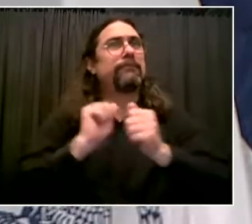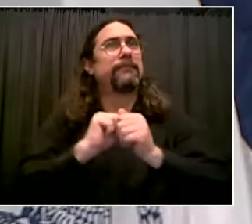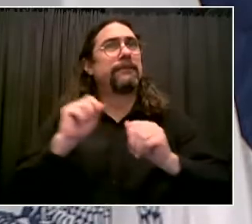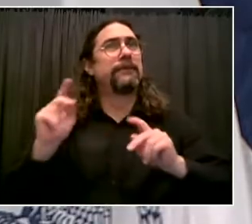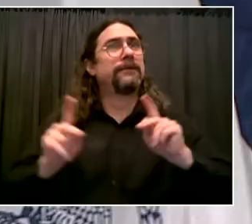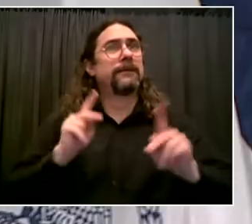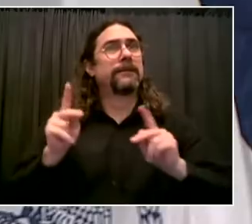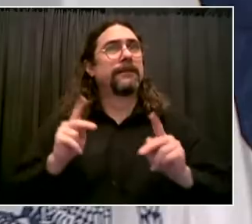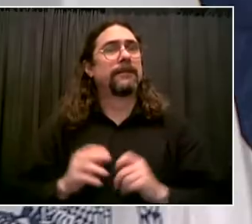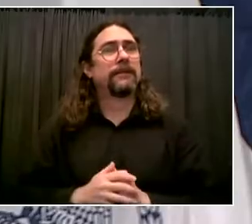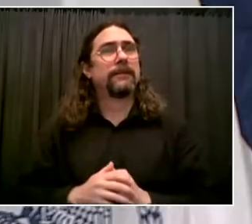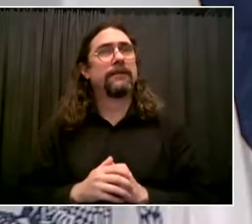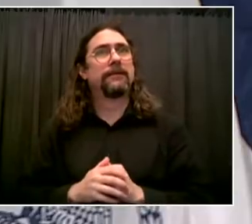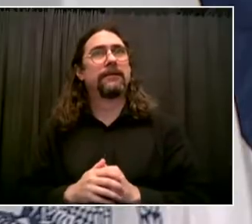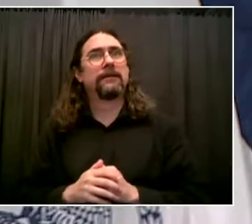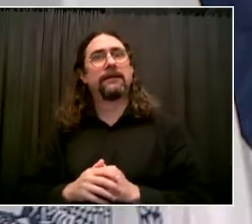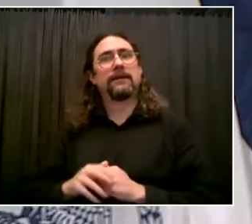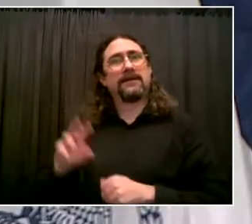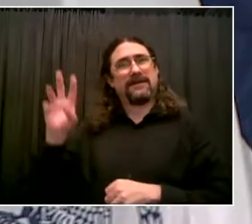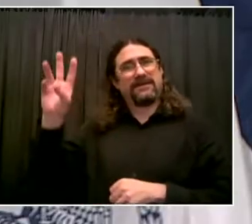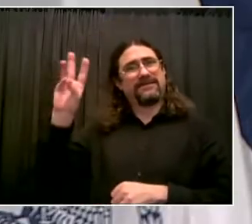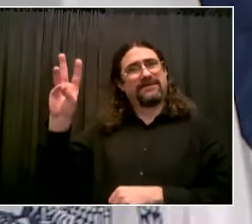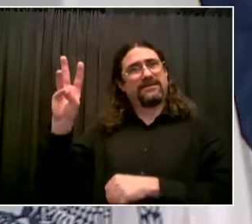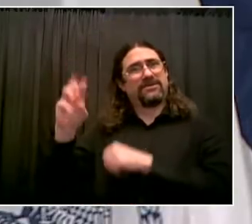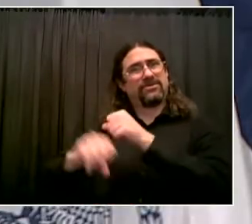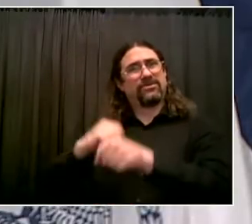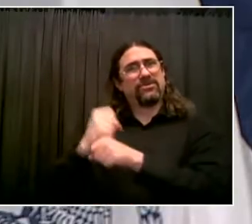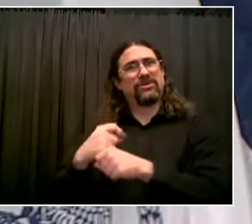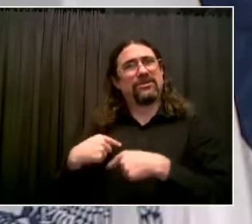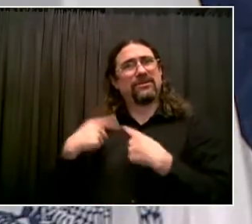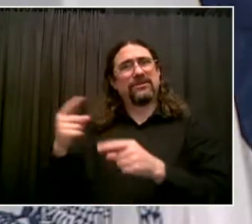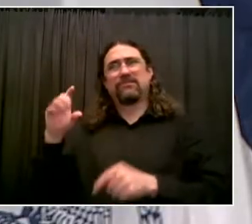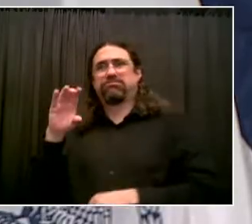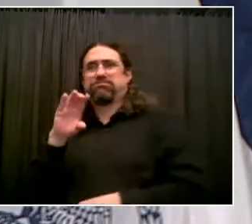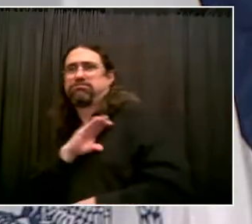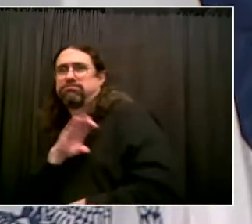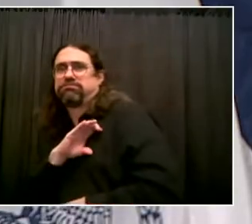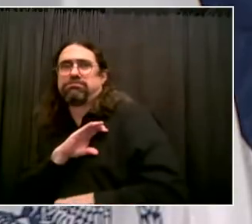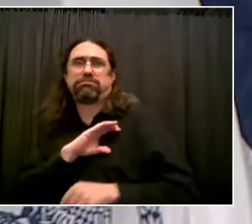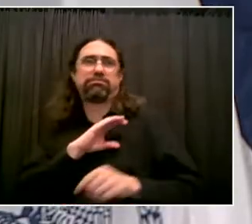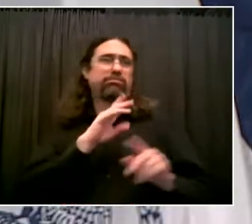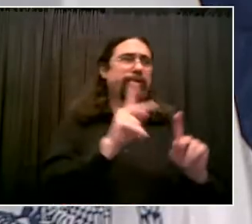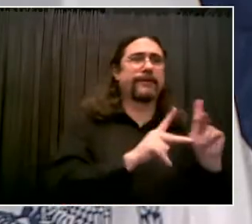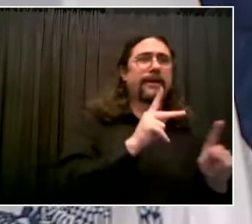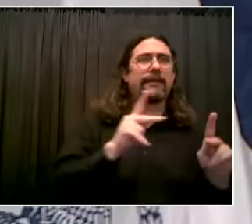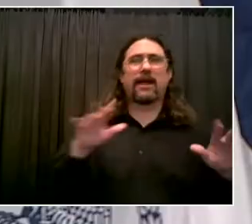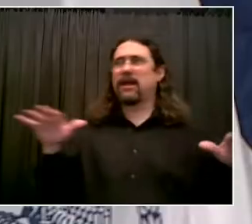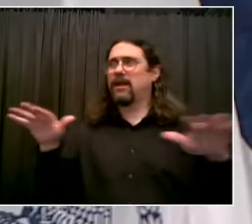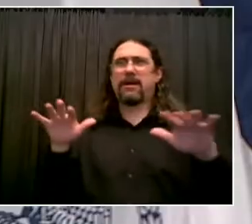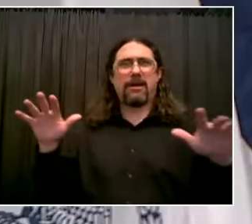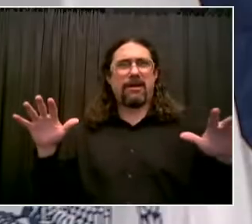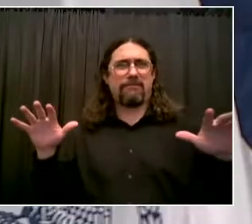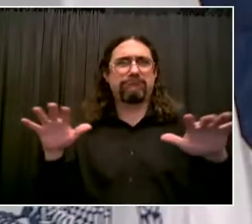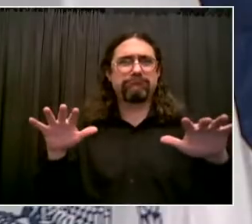METICULOUSLY FOR SIX YEARS WAS TROUBLED LAST YEAR AND IT WAS STRESLS AST YEAR AND WE NEEDED TO